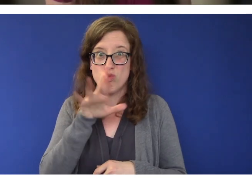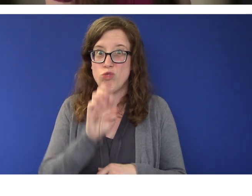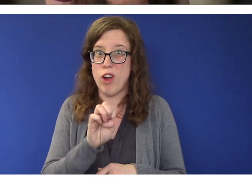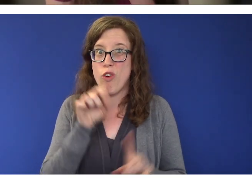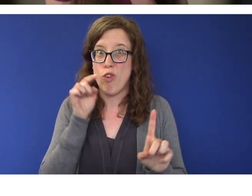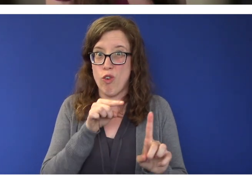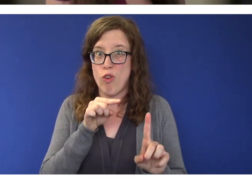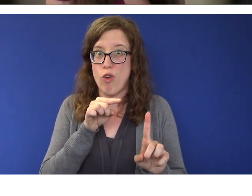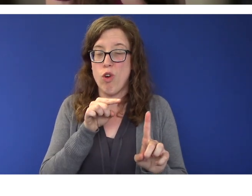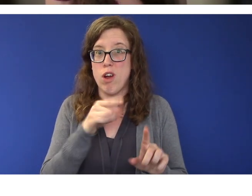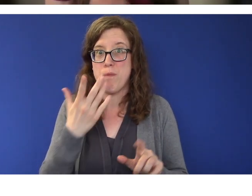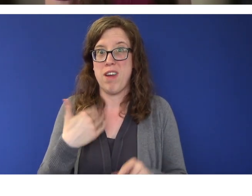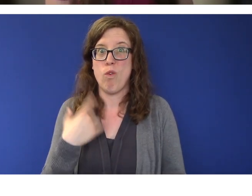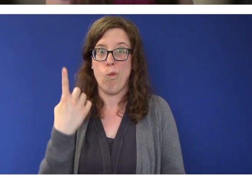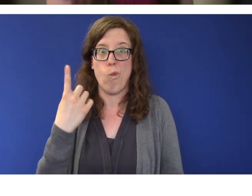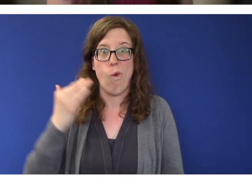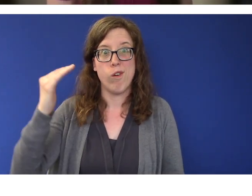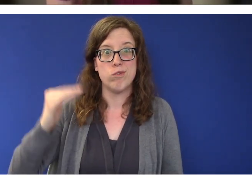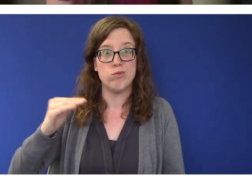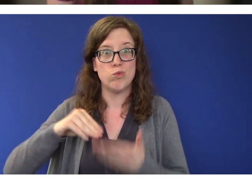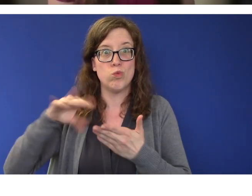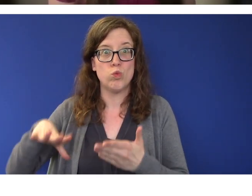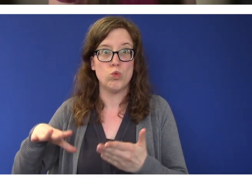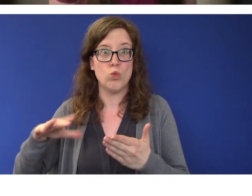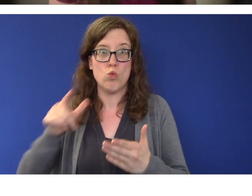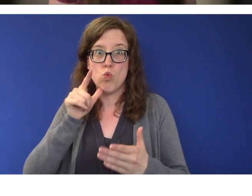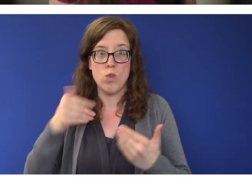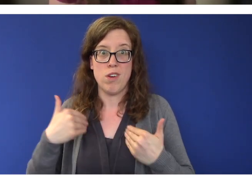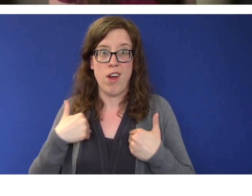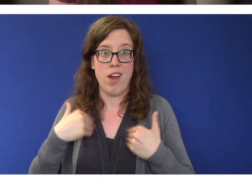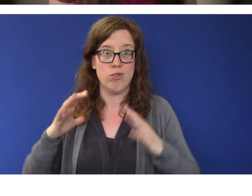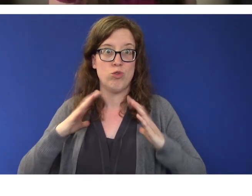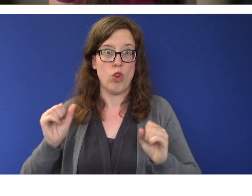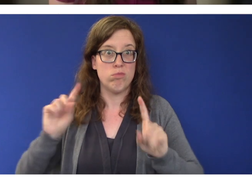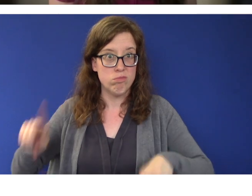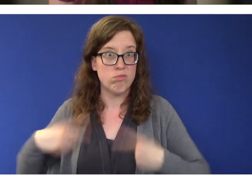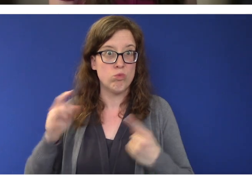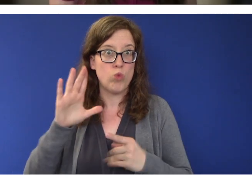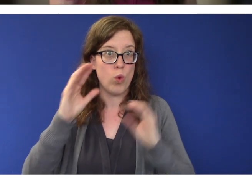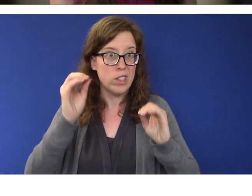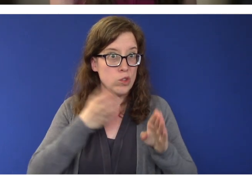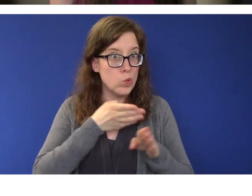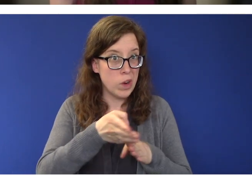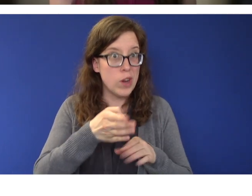you may only ever have one child with CHARGE Syndrome the entire time you are teaching.